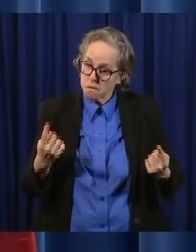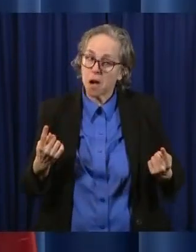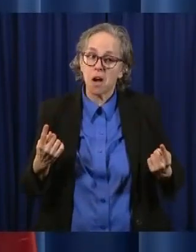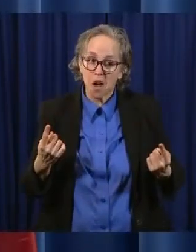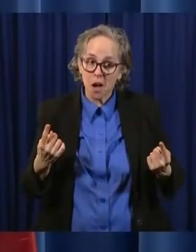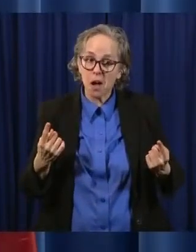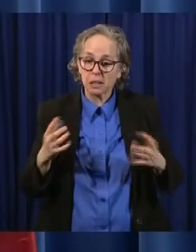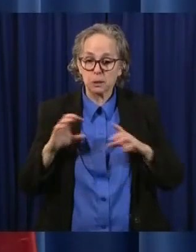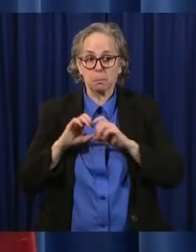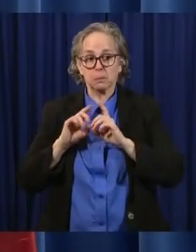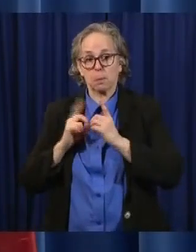THOSE.